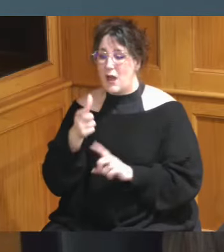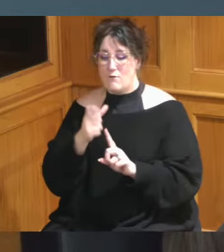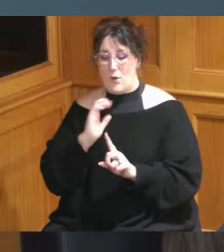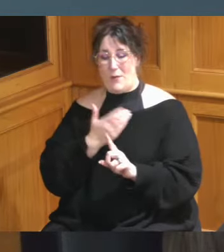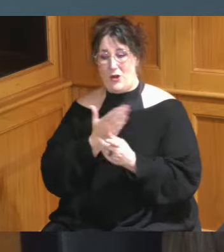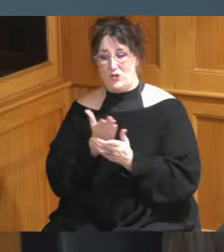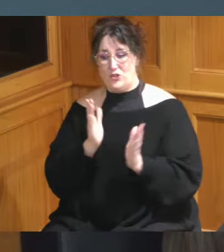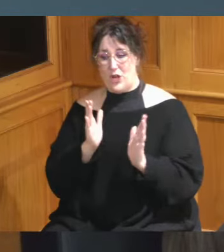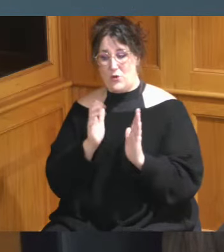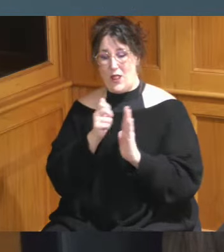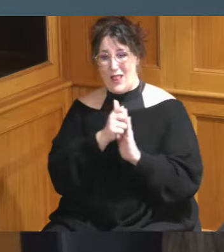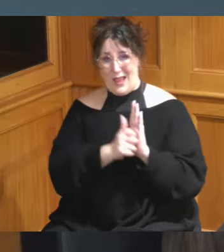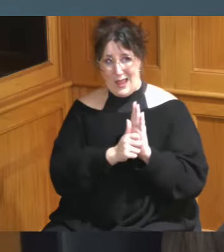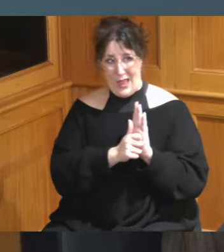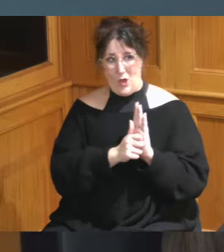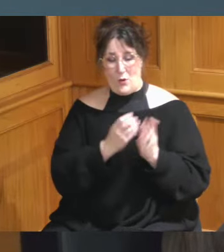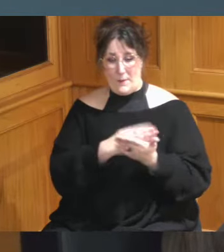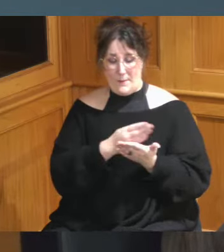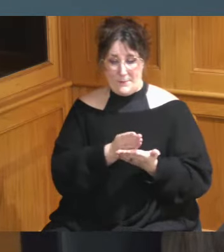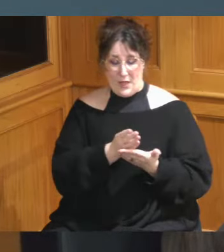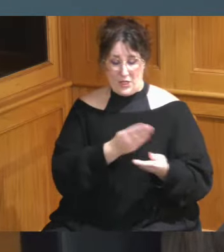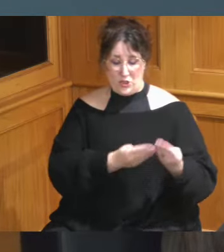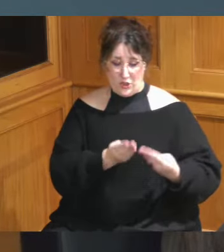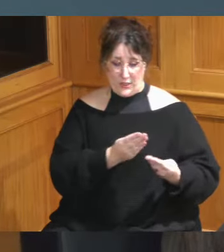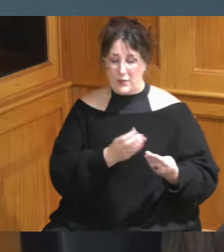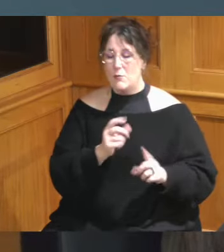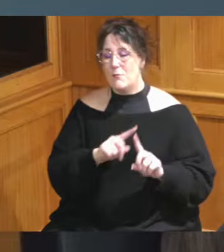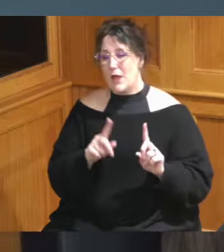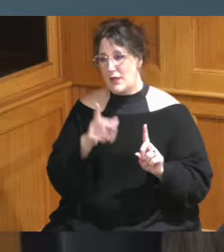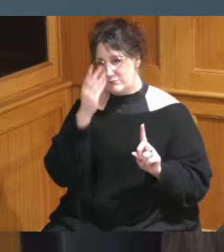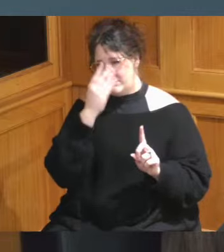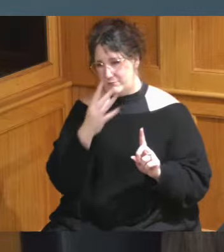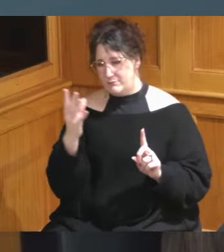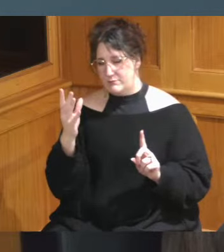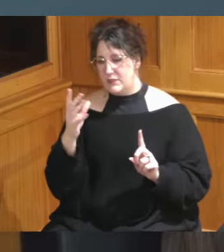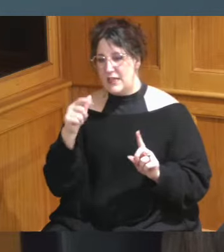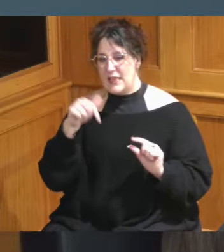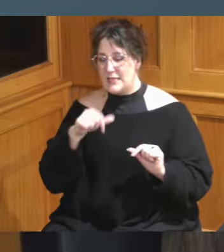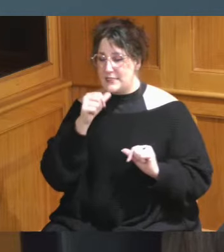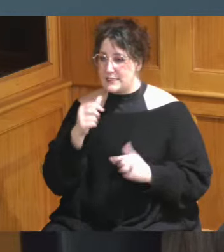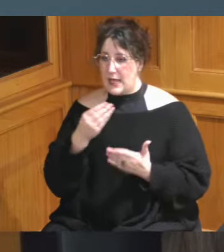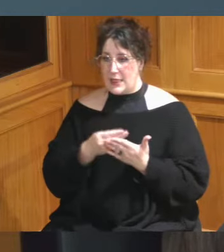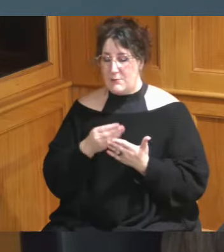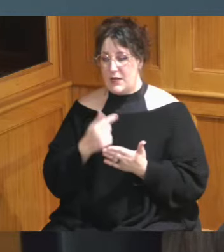We couldn't we couldn't do 84 anyway, but just to let people know this is not the money that we use